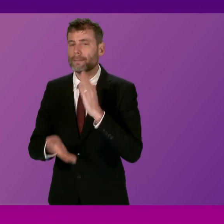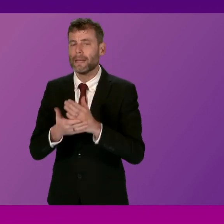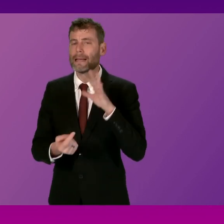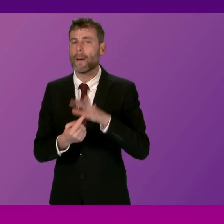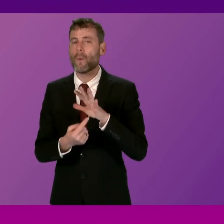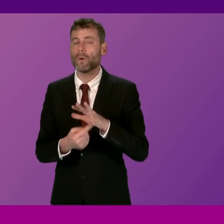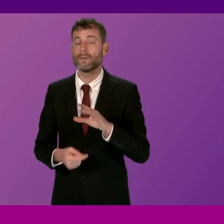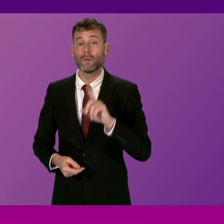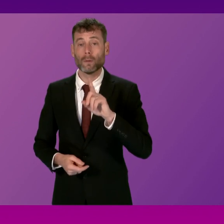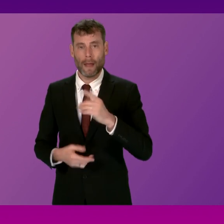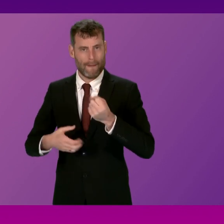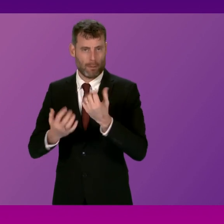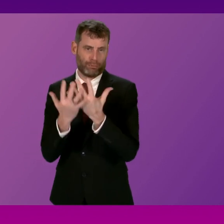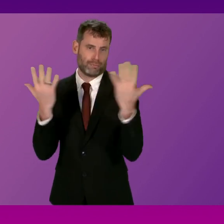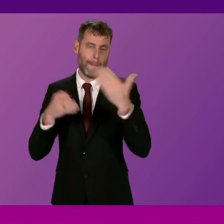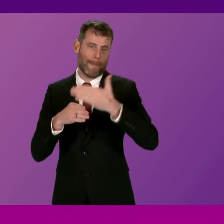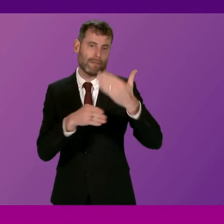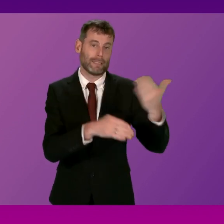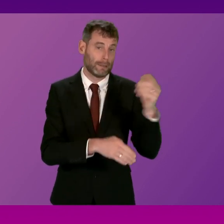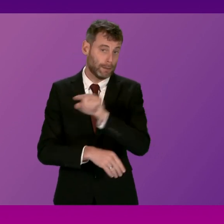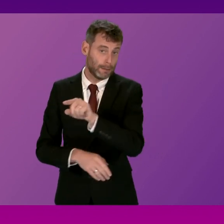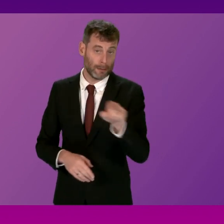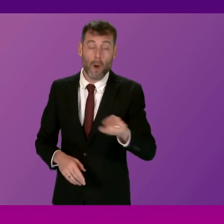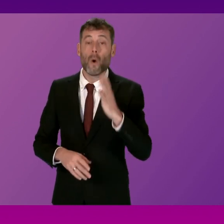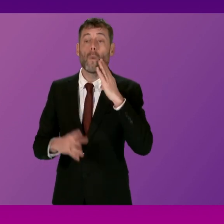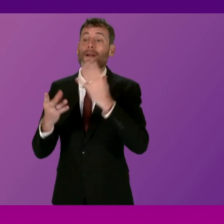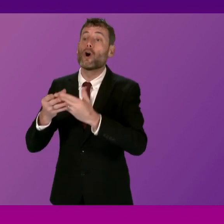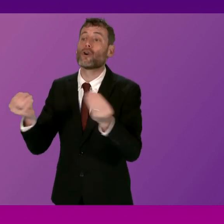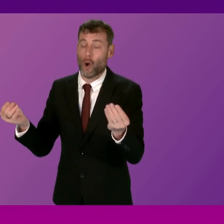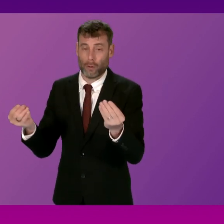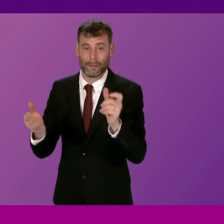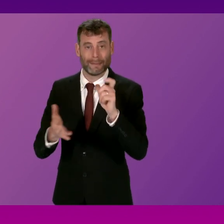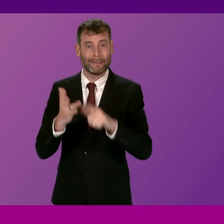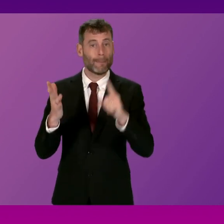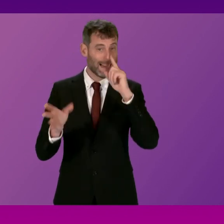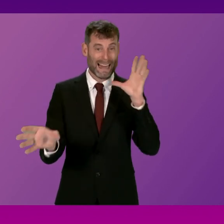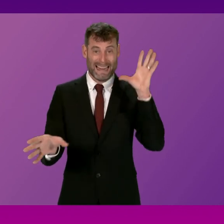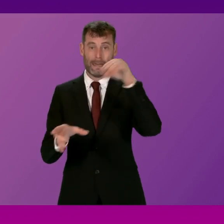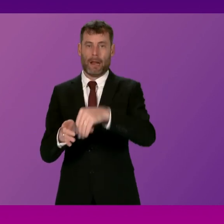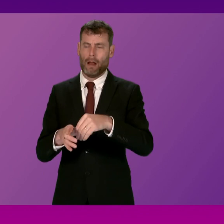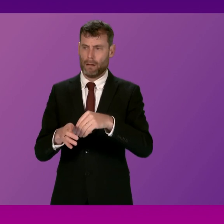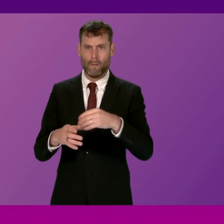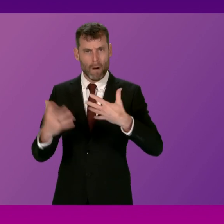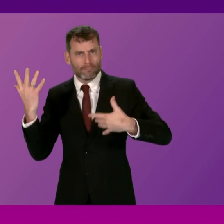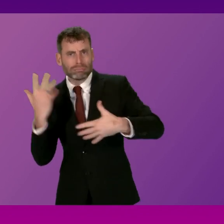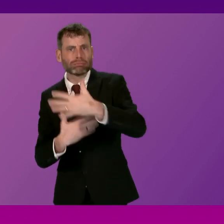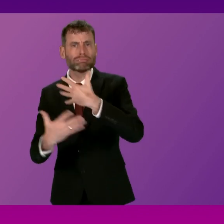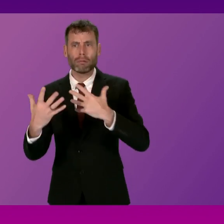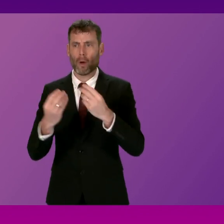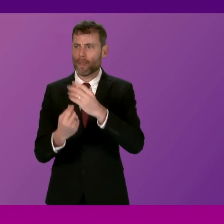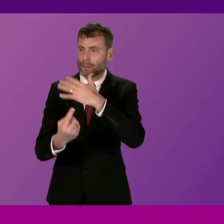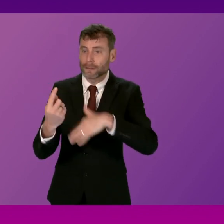with disabilities are empowered to fully participate in our society, and our entire community benefits.